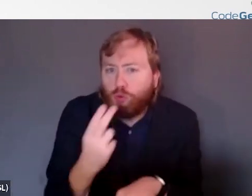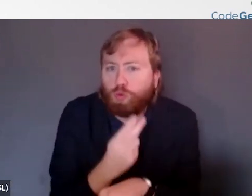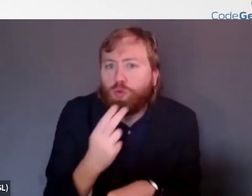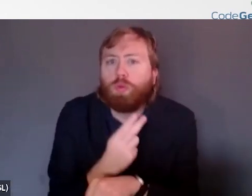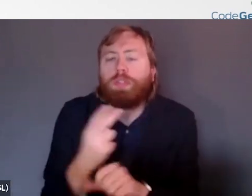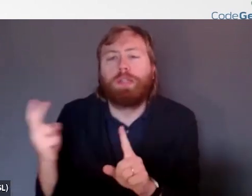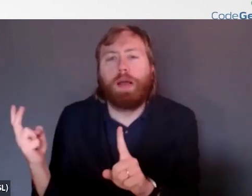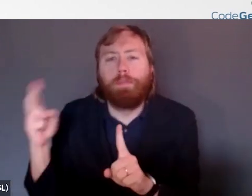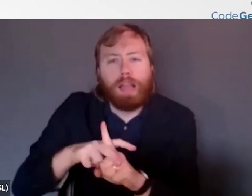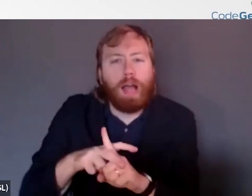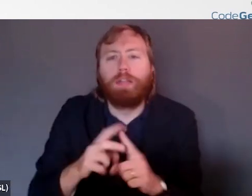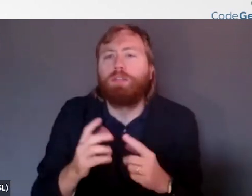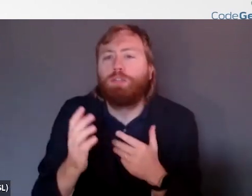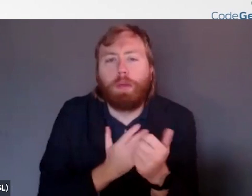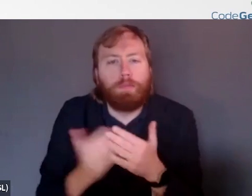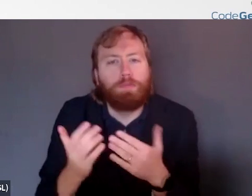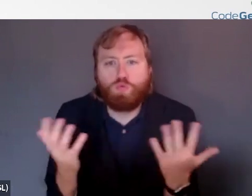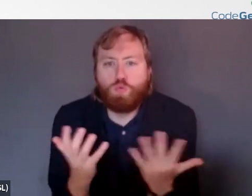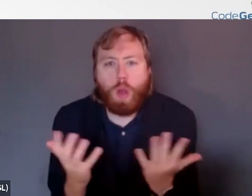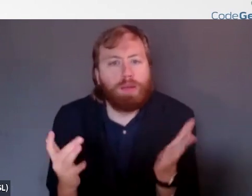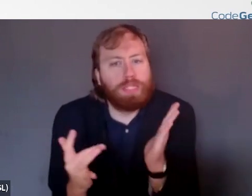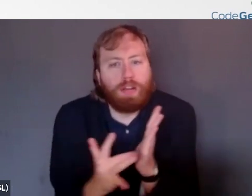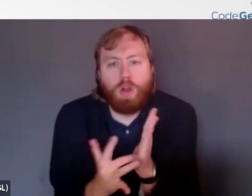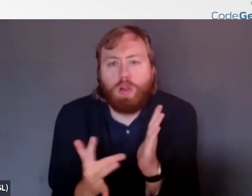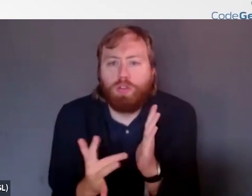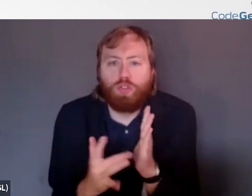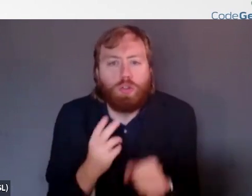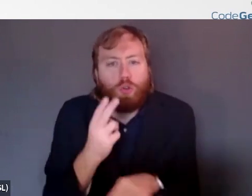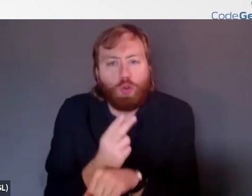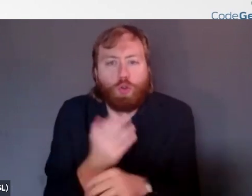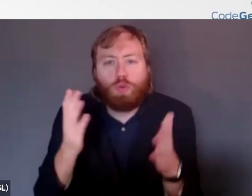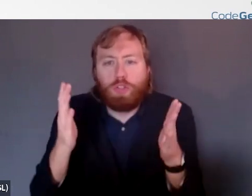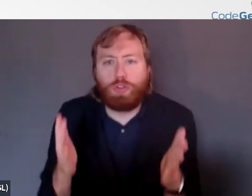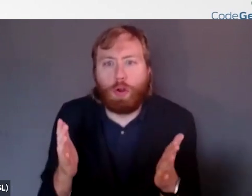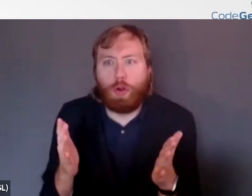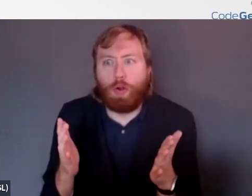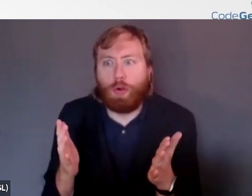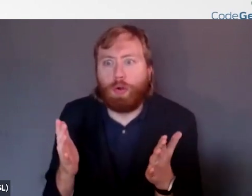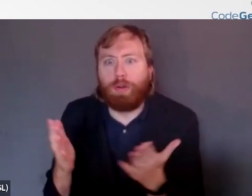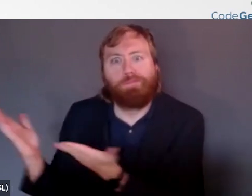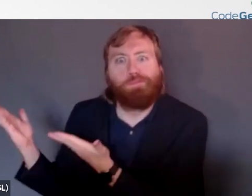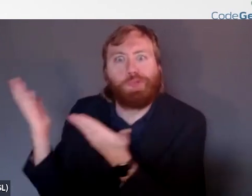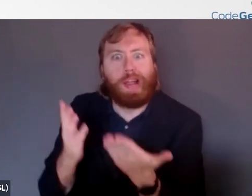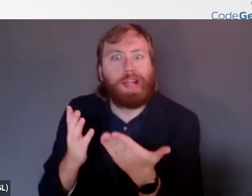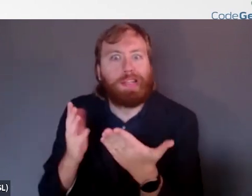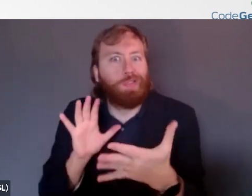regardless of what technology a user is coming to our site with. If they're using screen readers,